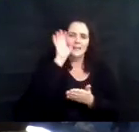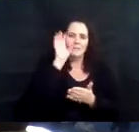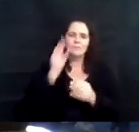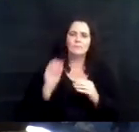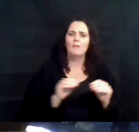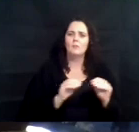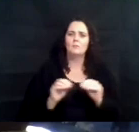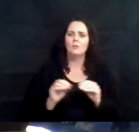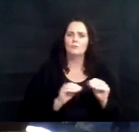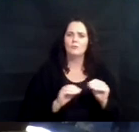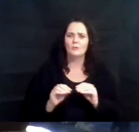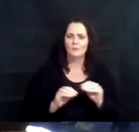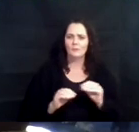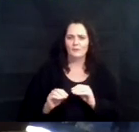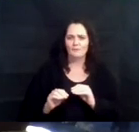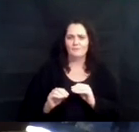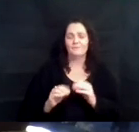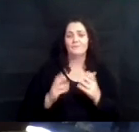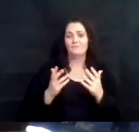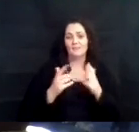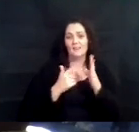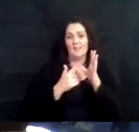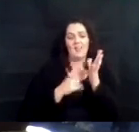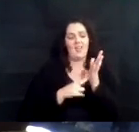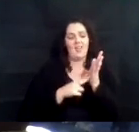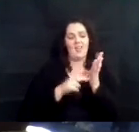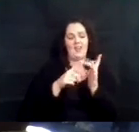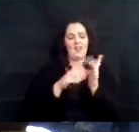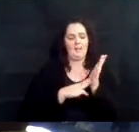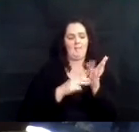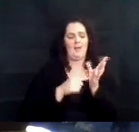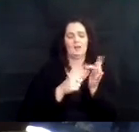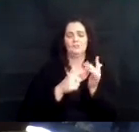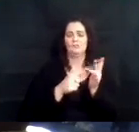Animation as a professional discipline is fairly young, it's a